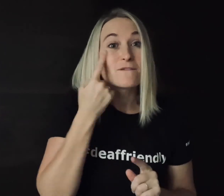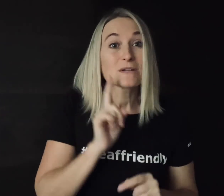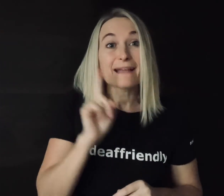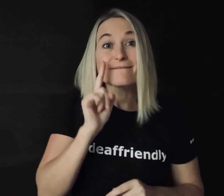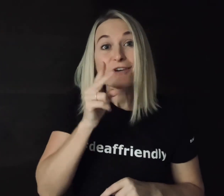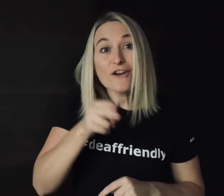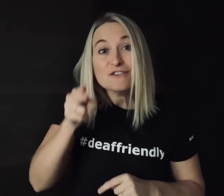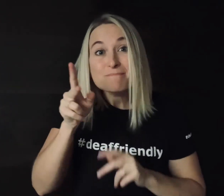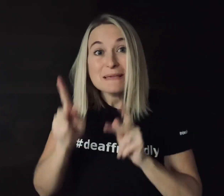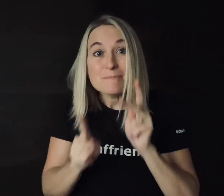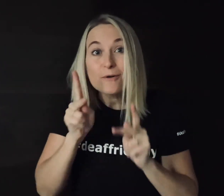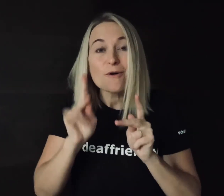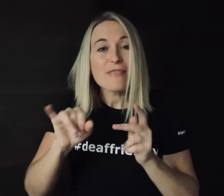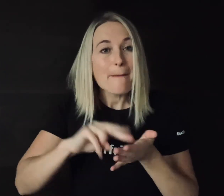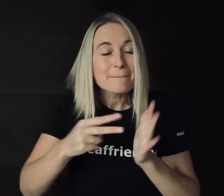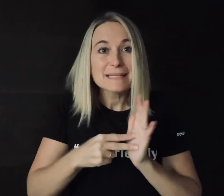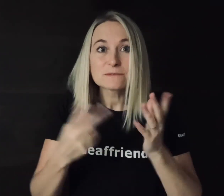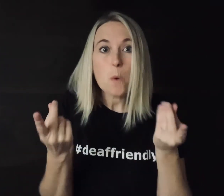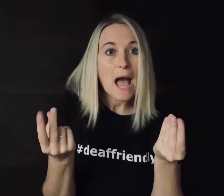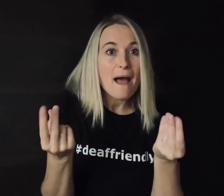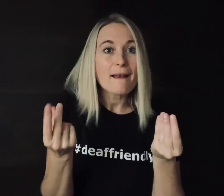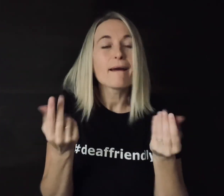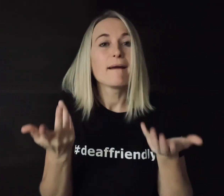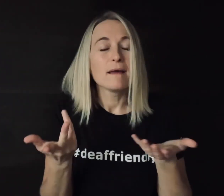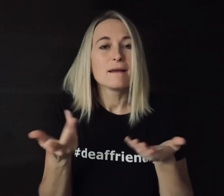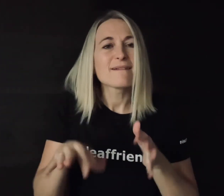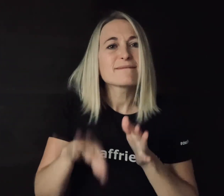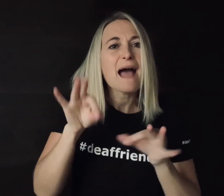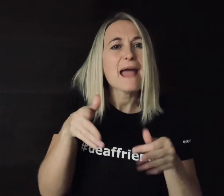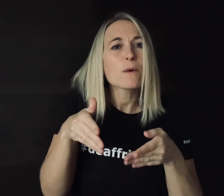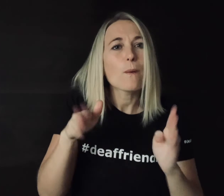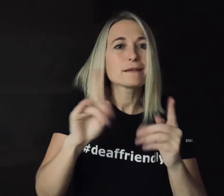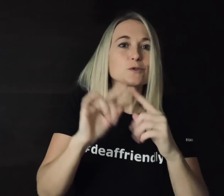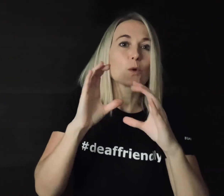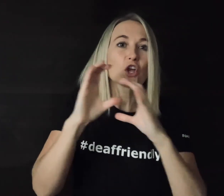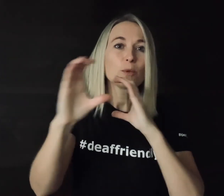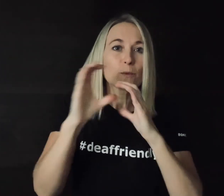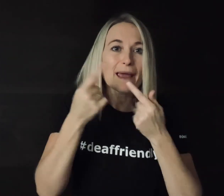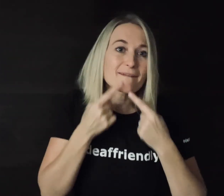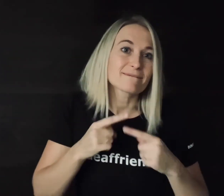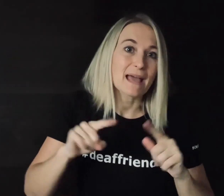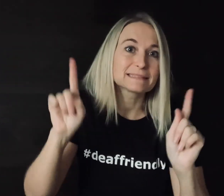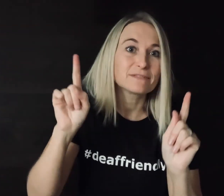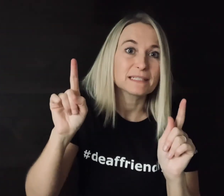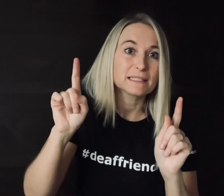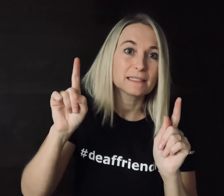For deaf and hard of hearing people, this mean you would have to find ways to communicate effectively.